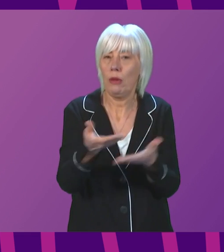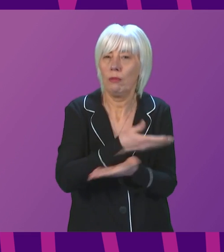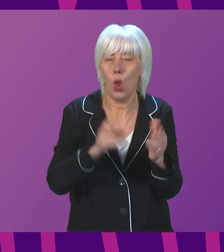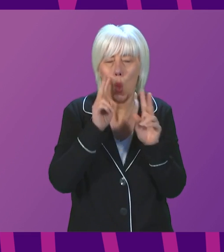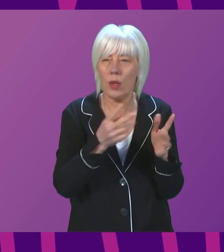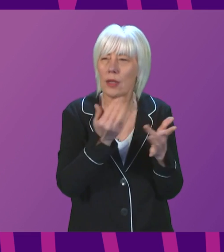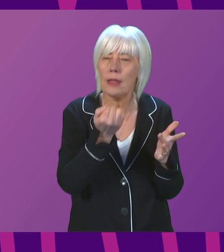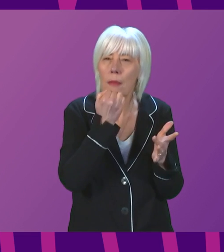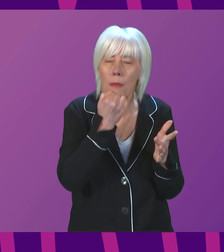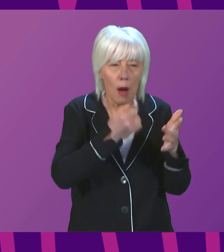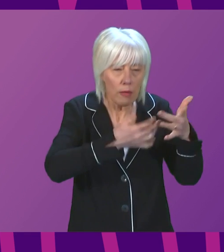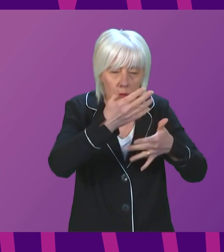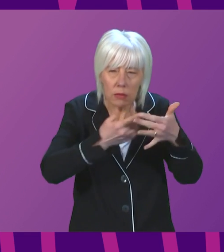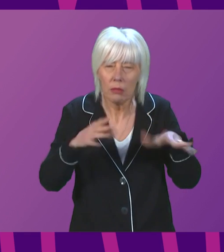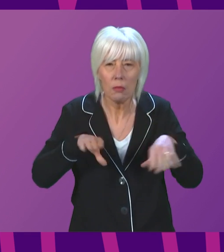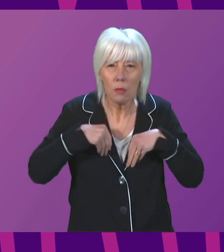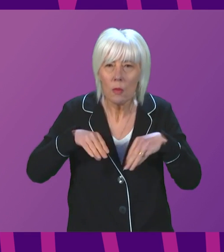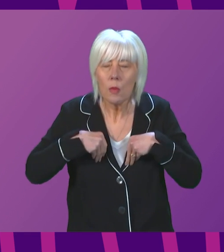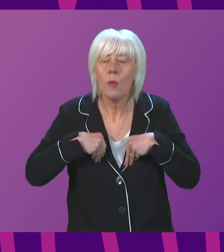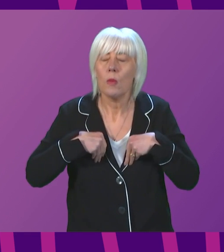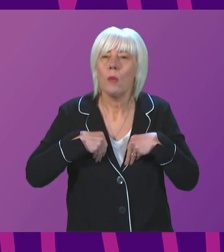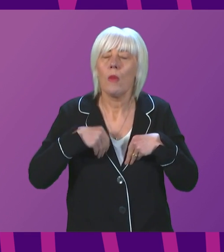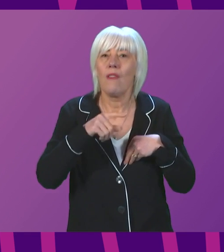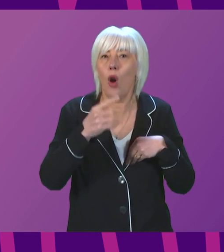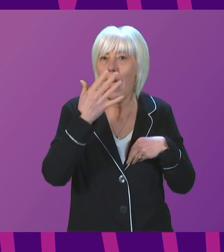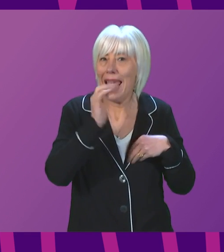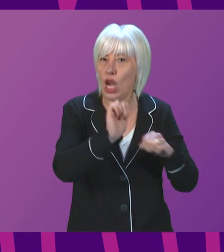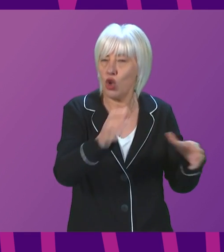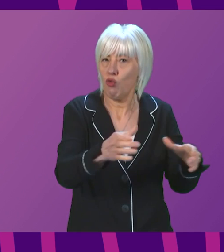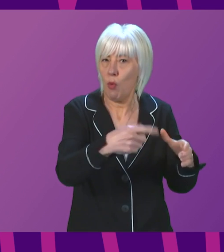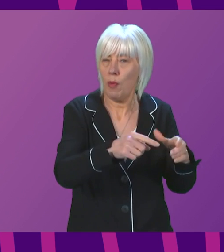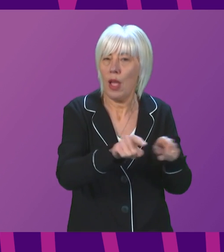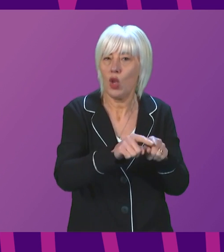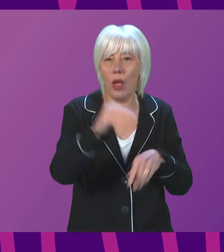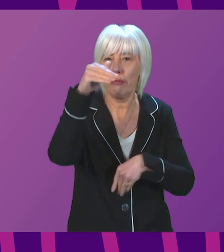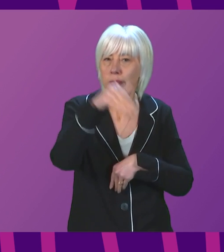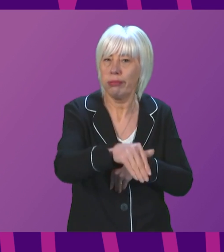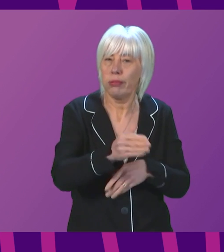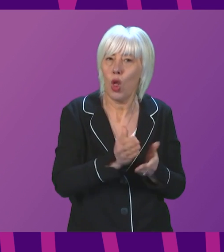secondary-age pupils, which is a recent development; falling hospitalisation rates across all age